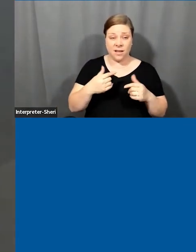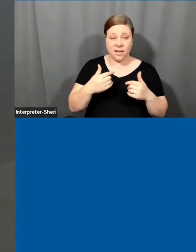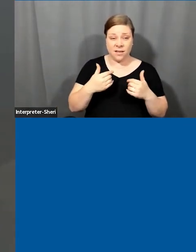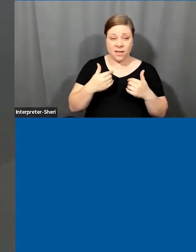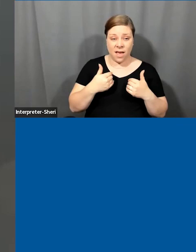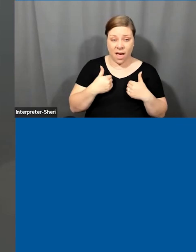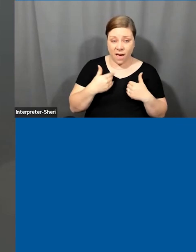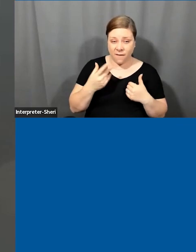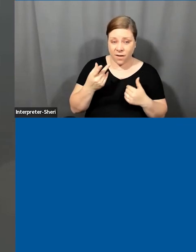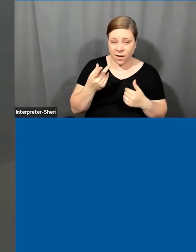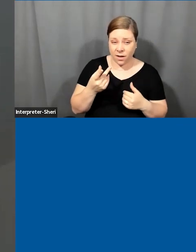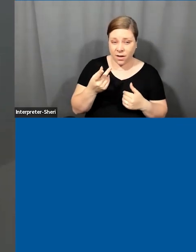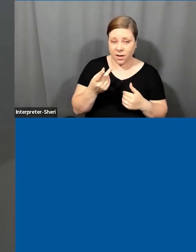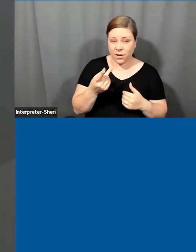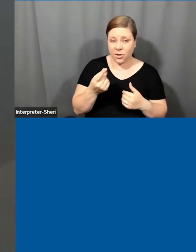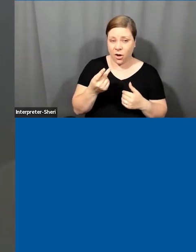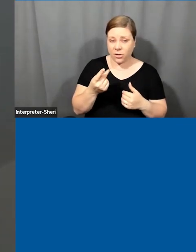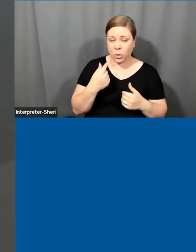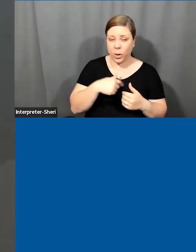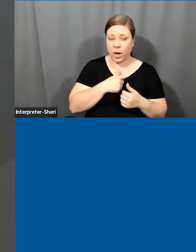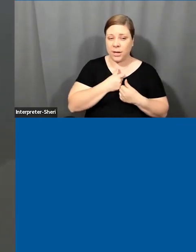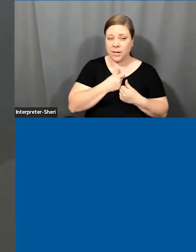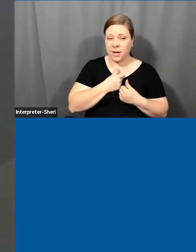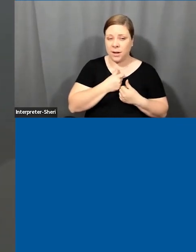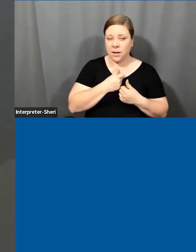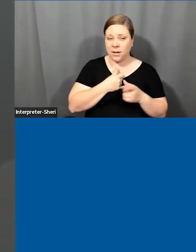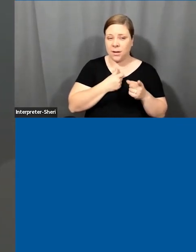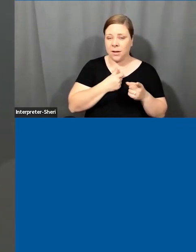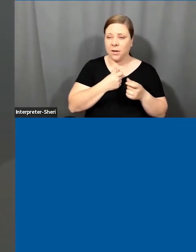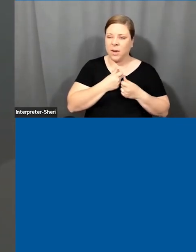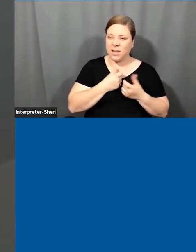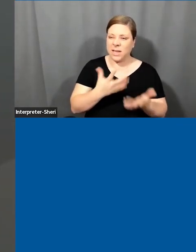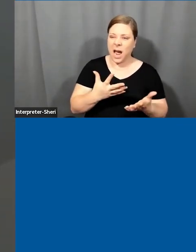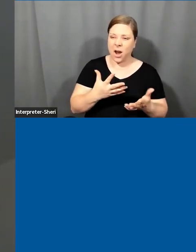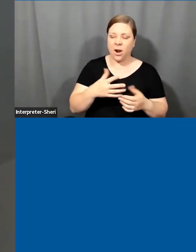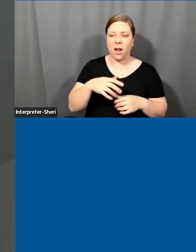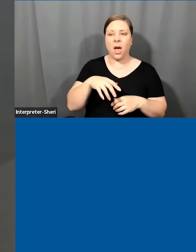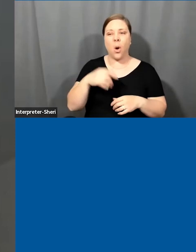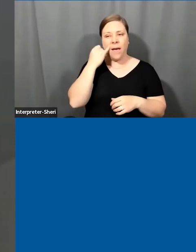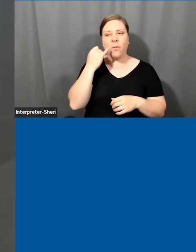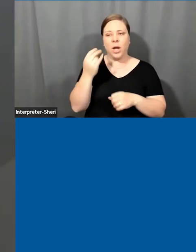we get tired of complaining about the fact that Uber is rejecting our dogs or Lyft is rejecting our dogs.